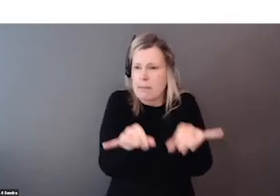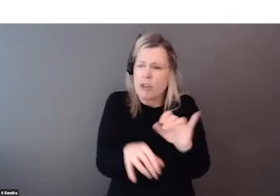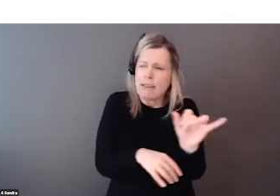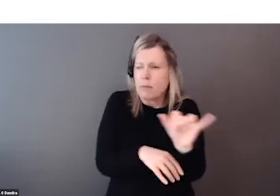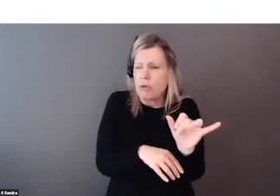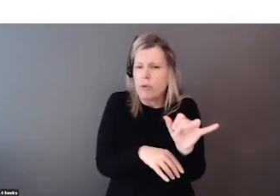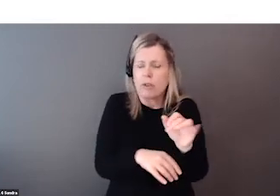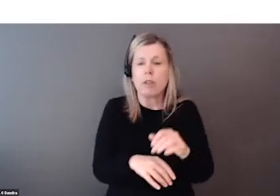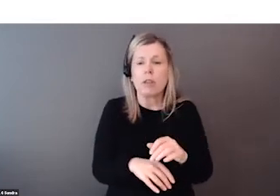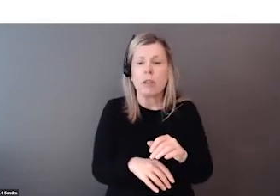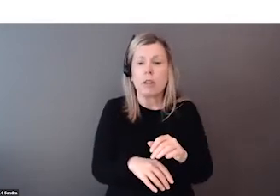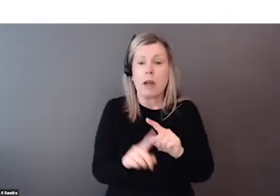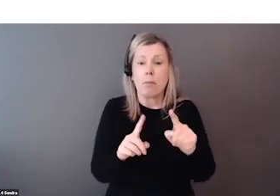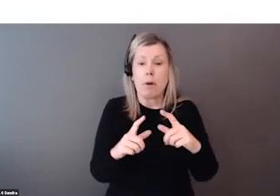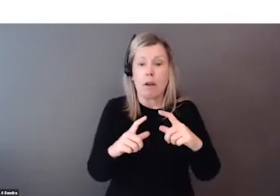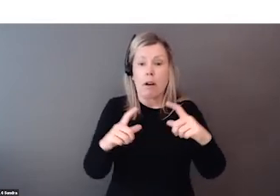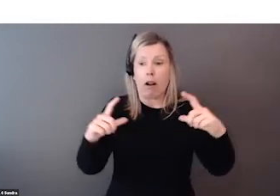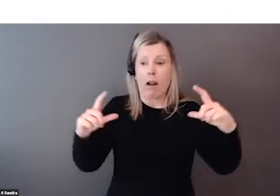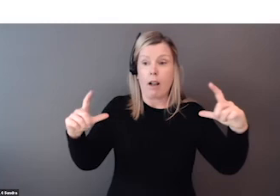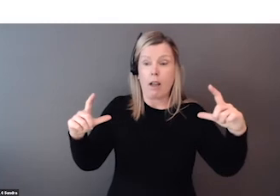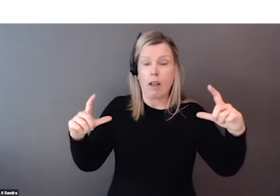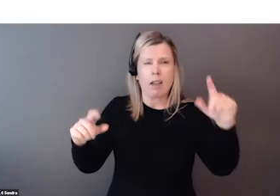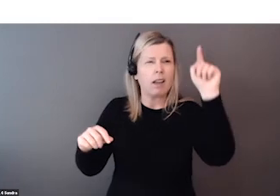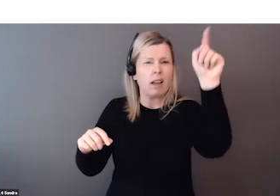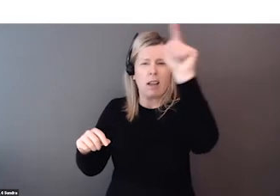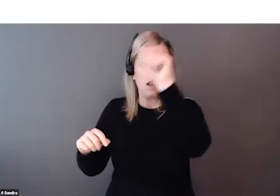But as you move away from the middle, they go further and further apart,